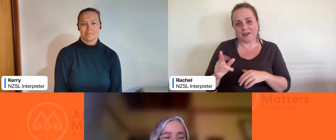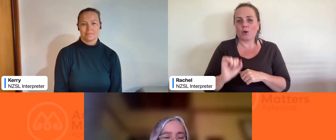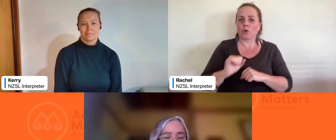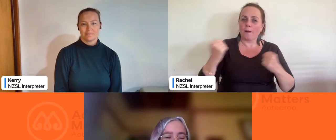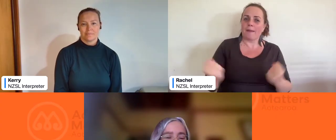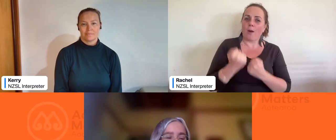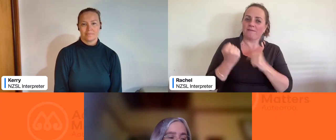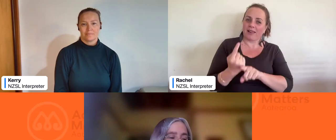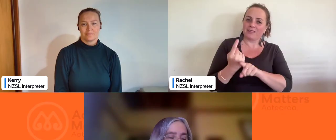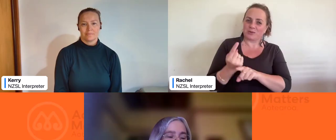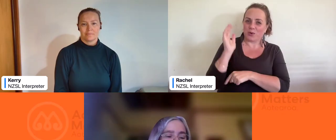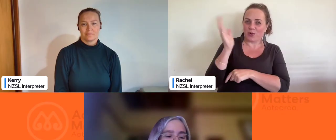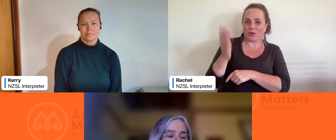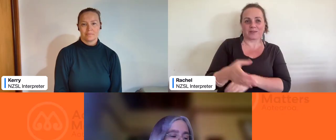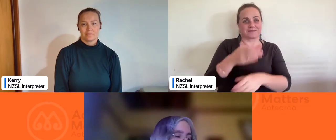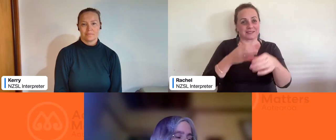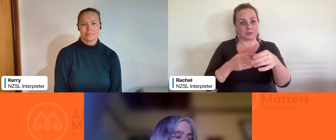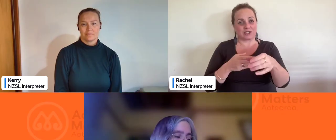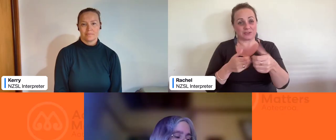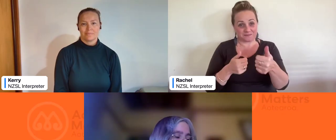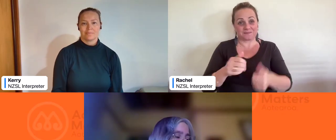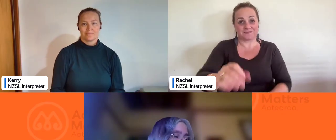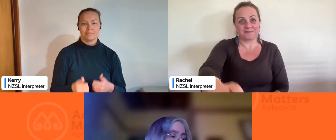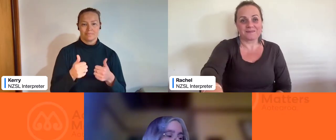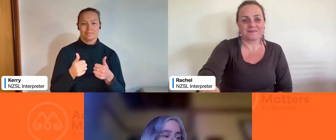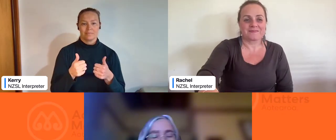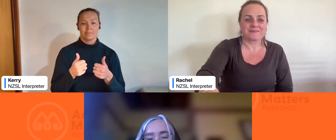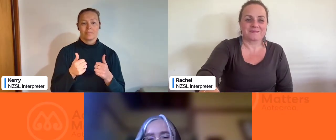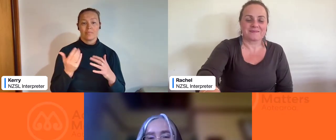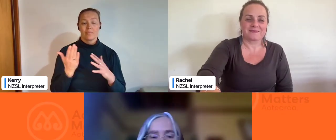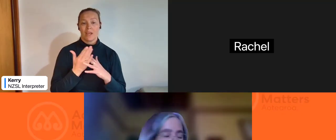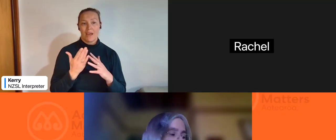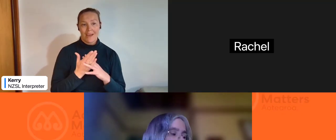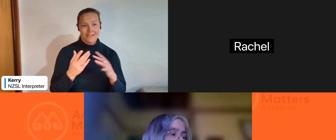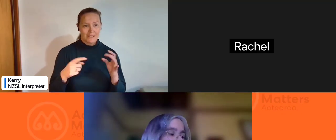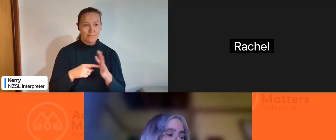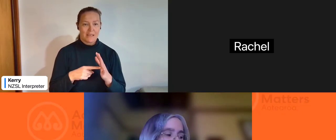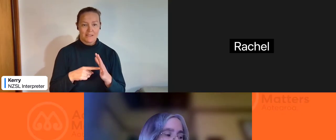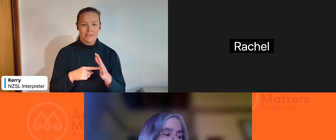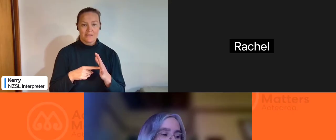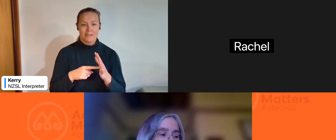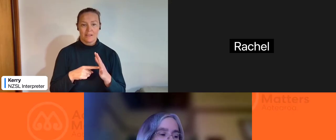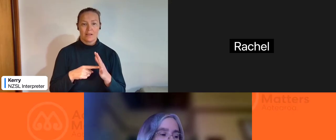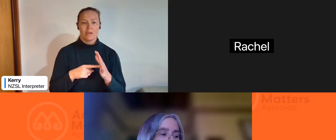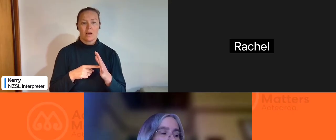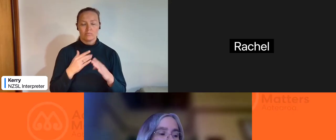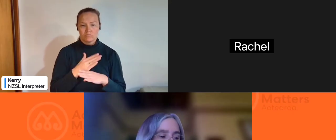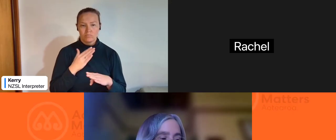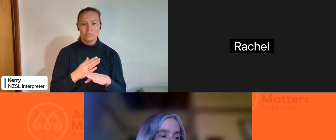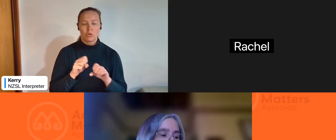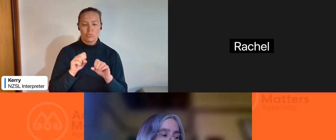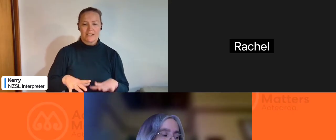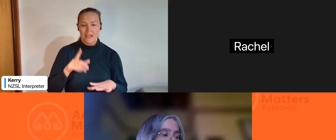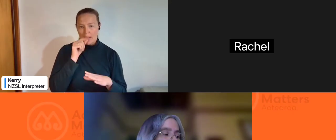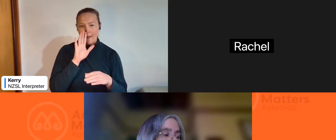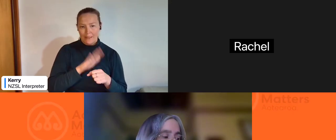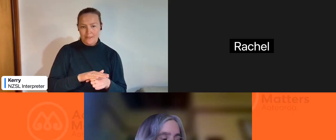kōrero. And Access Matters has been working to break down ableism and remove barriers that